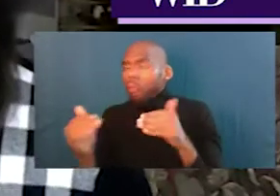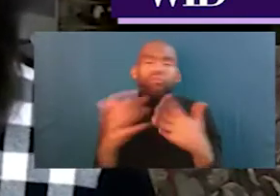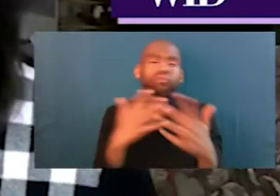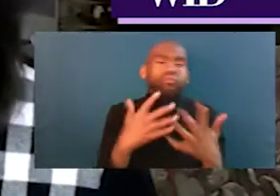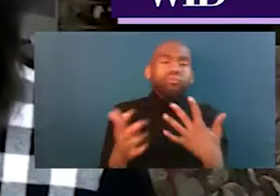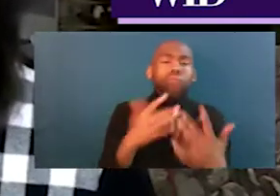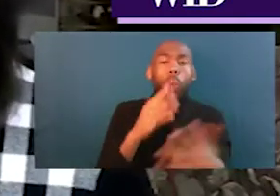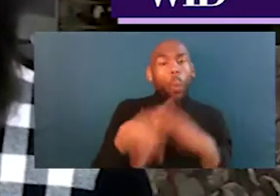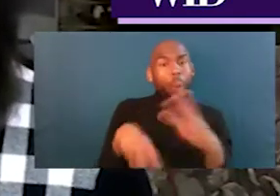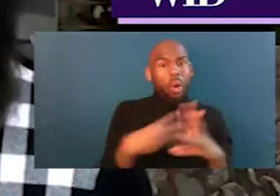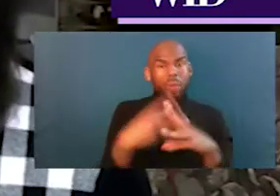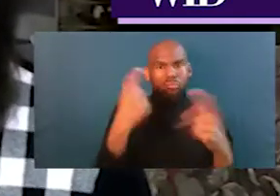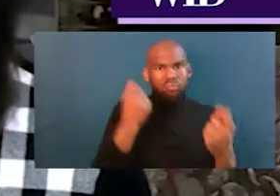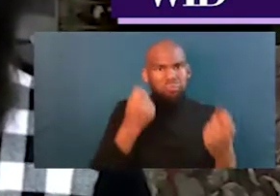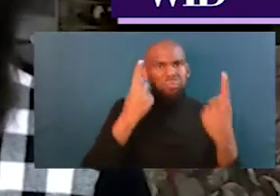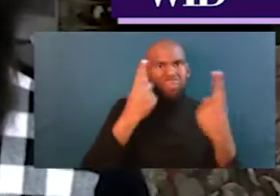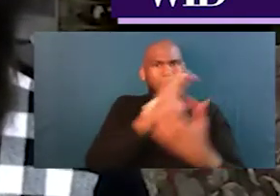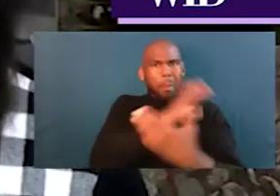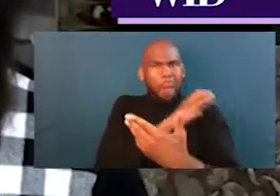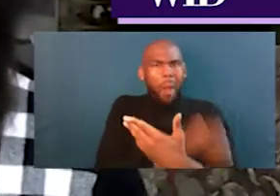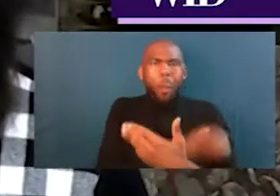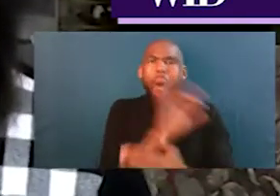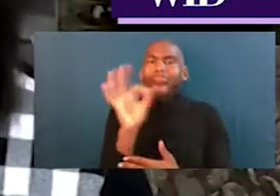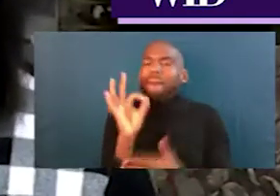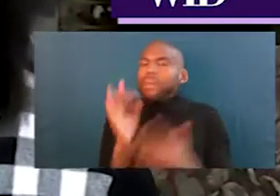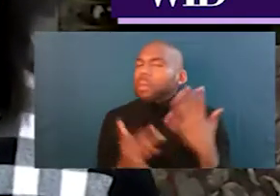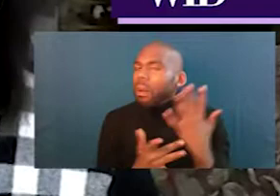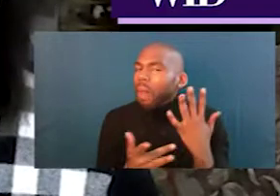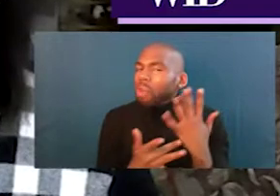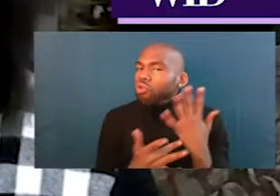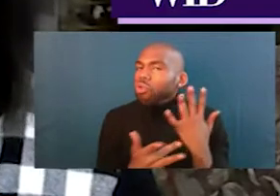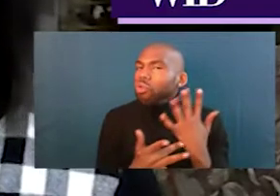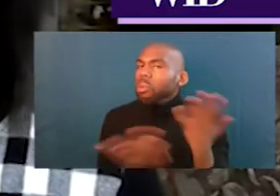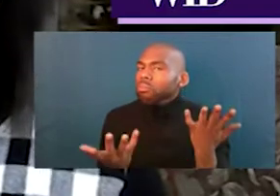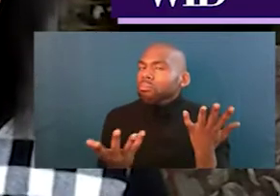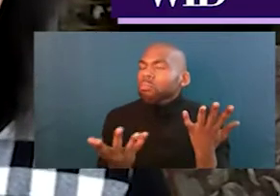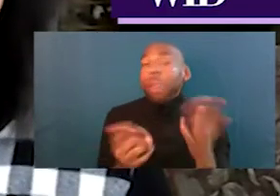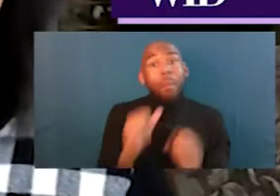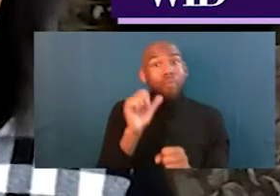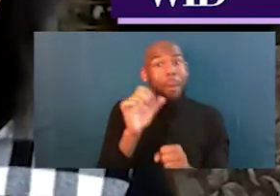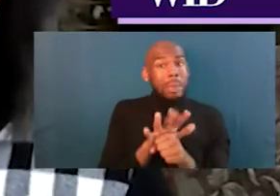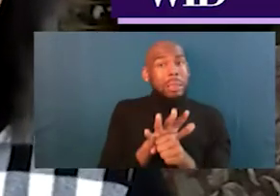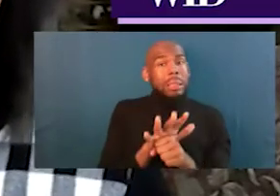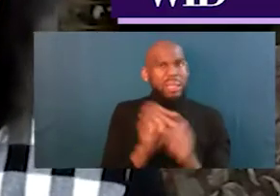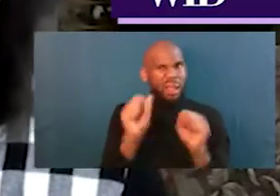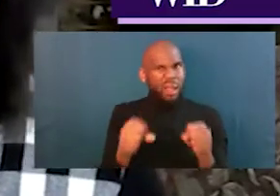level, that the world understands the power of the technology and also the promise that